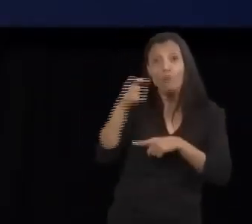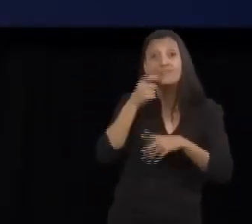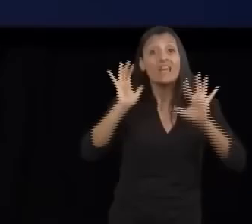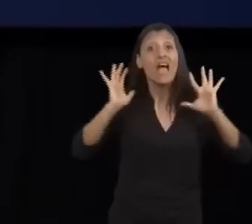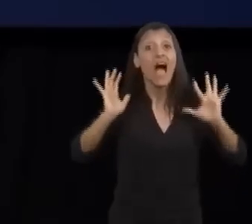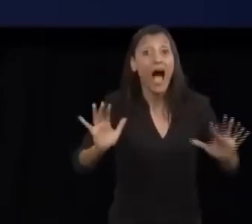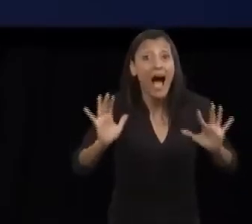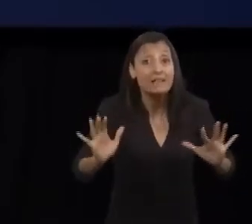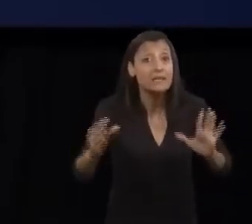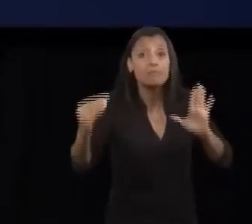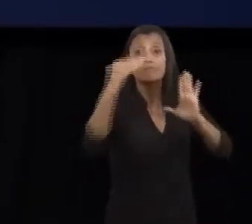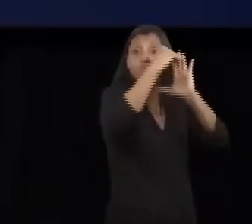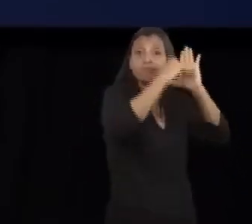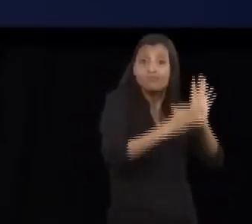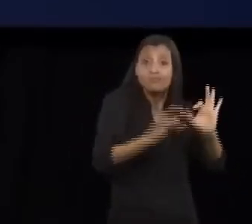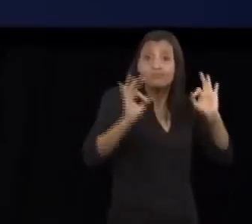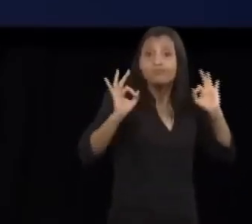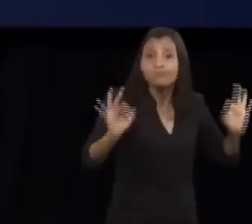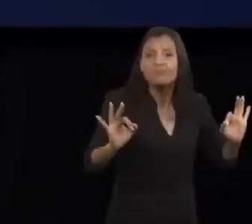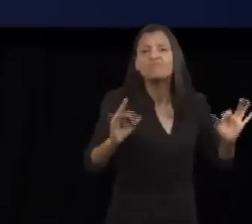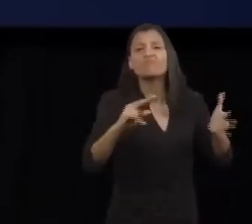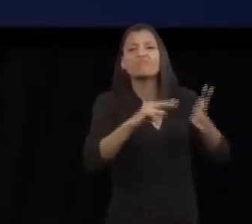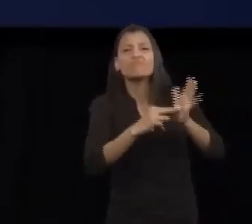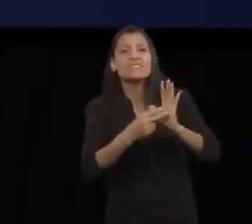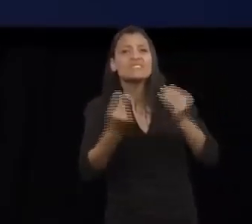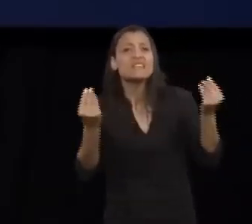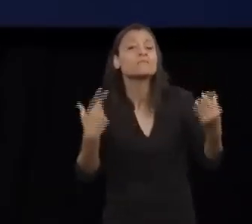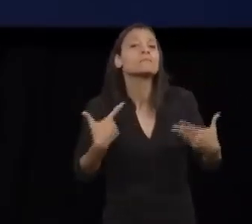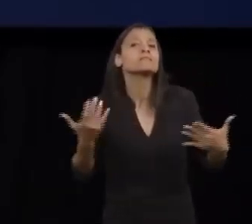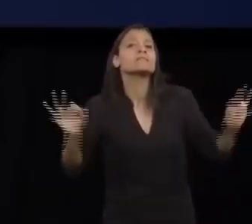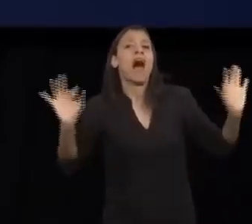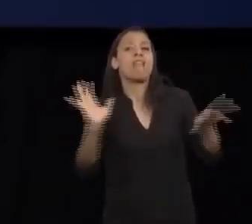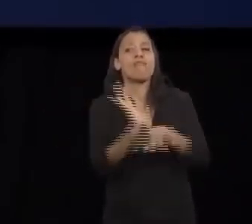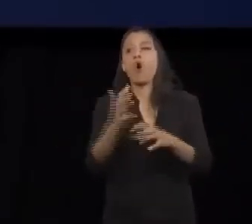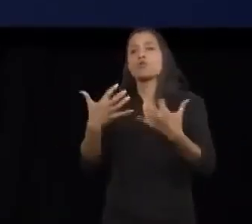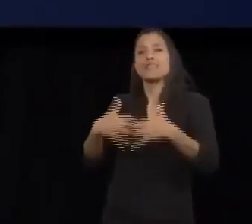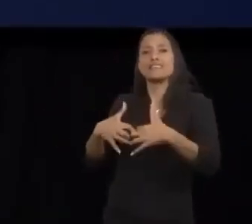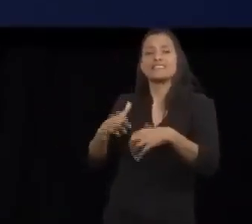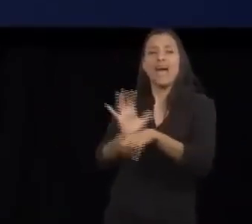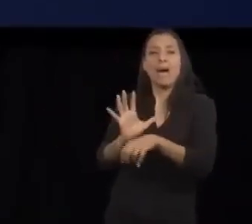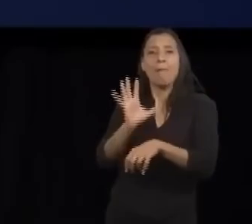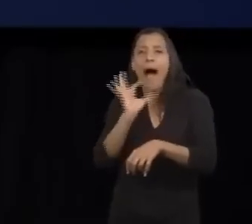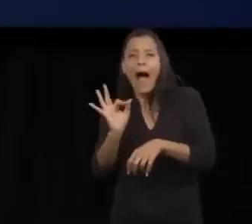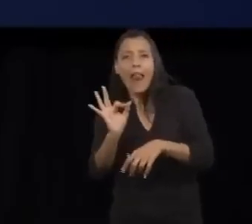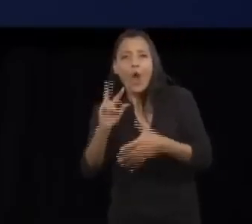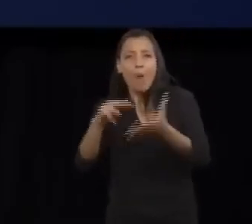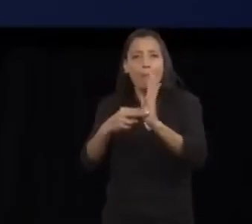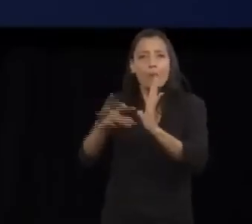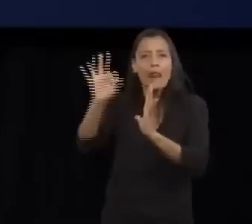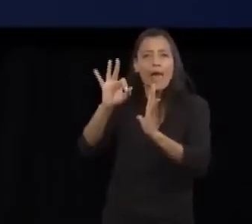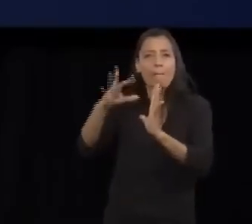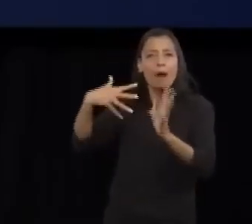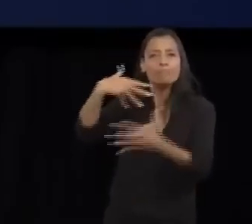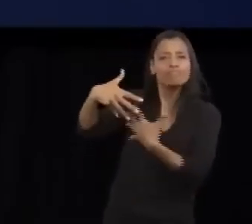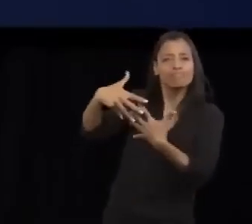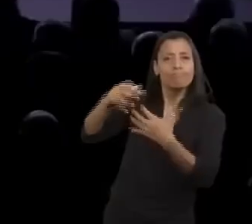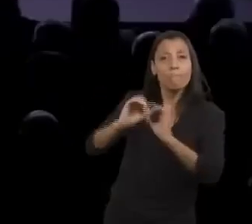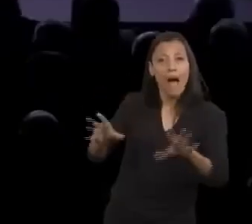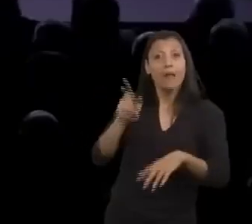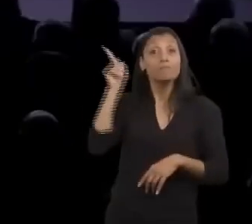it means that unless the system has some disturbance, this consumption vector is given.